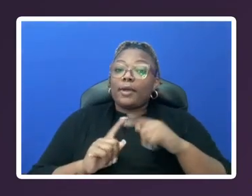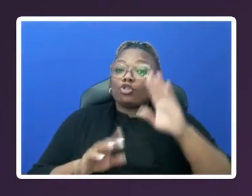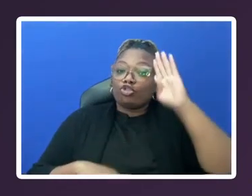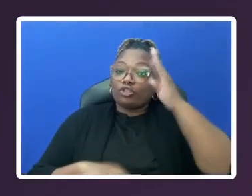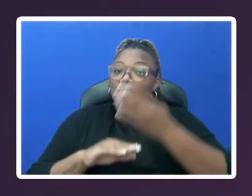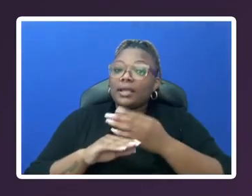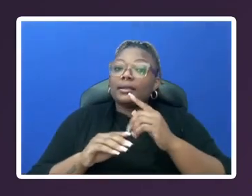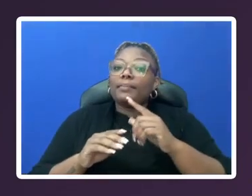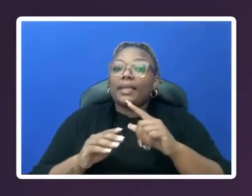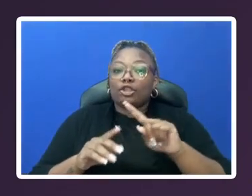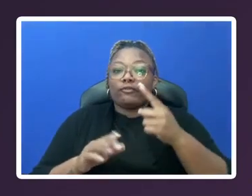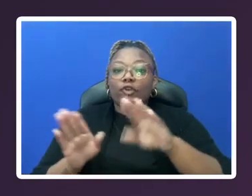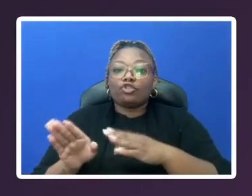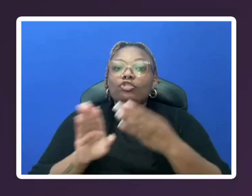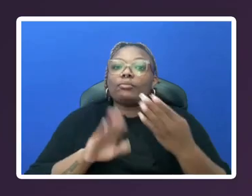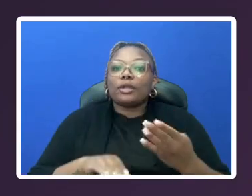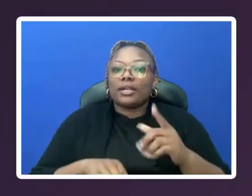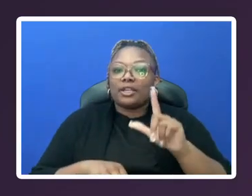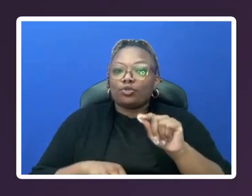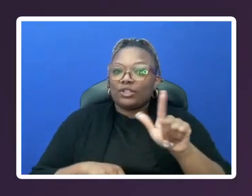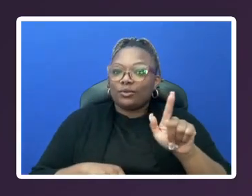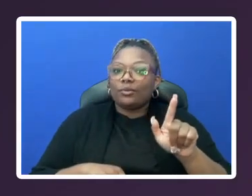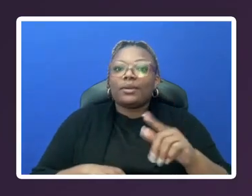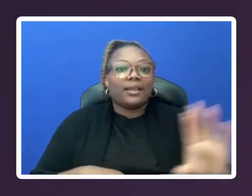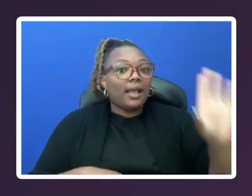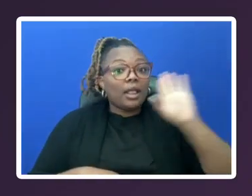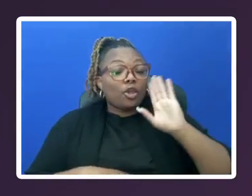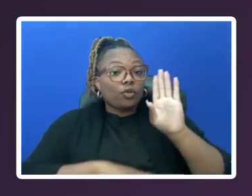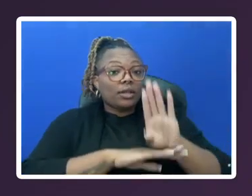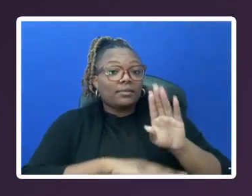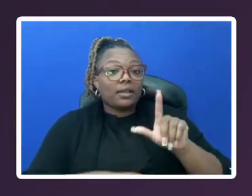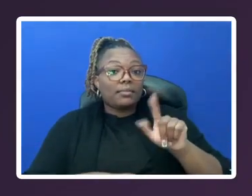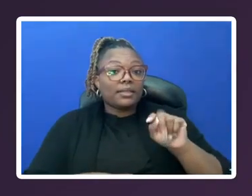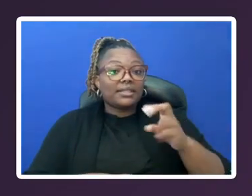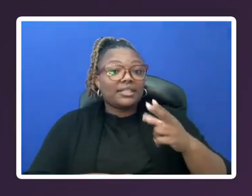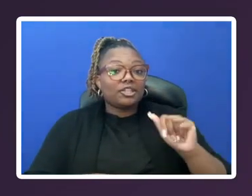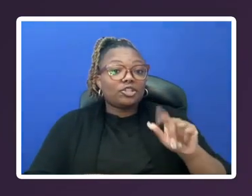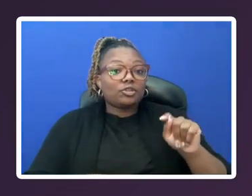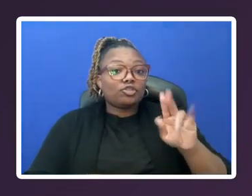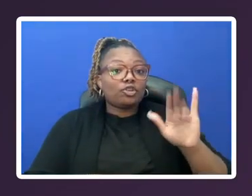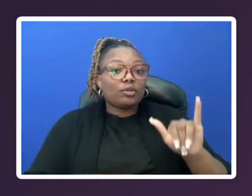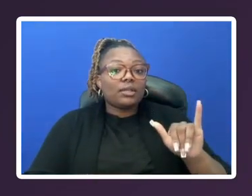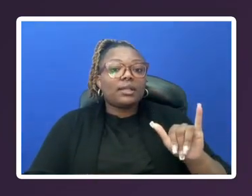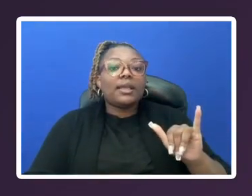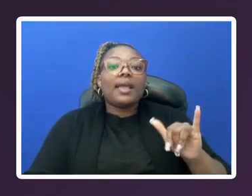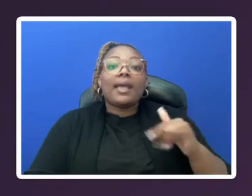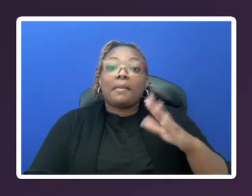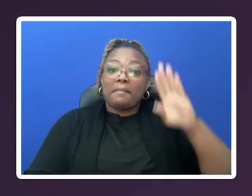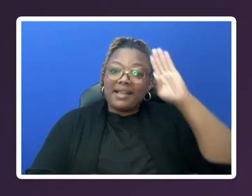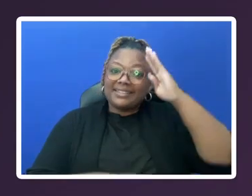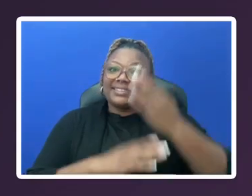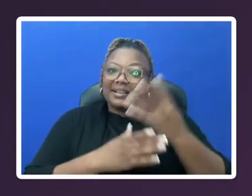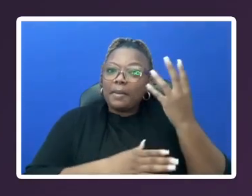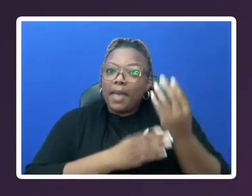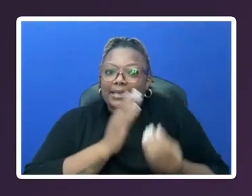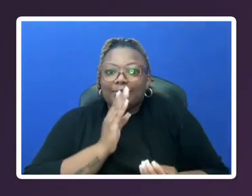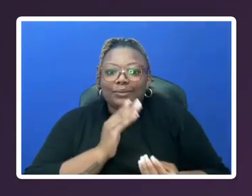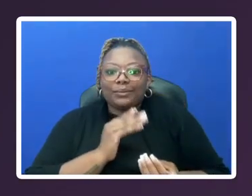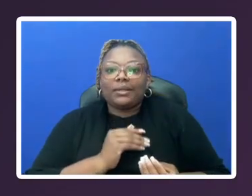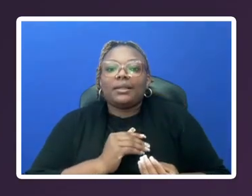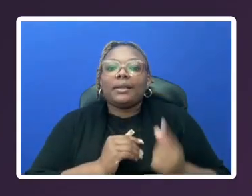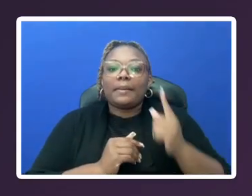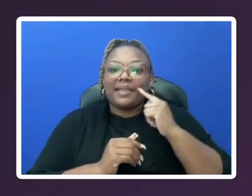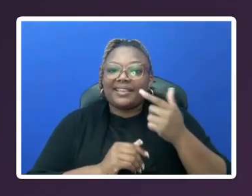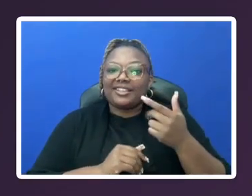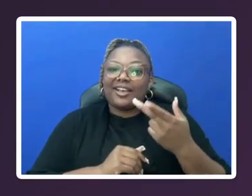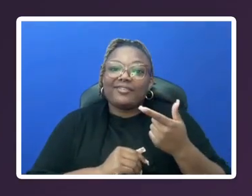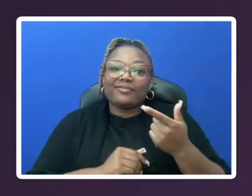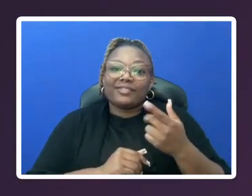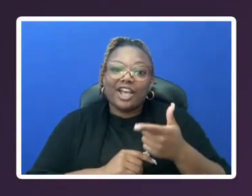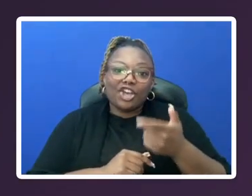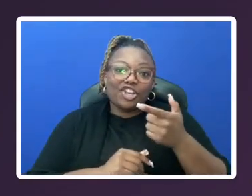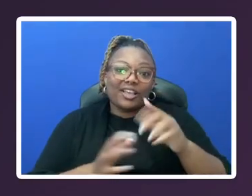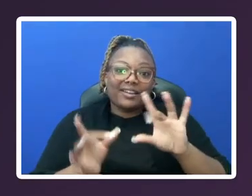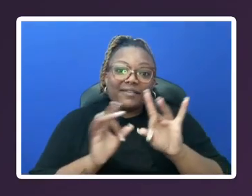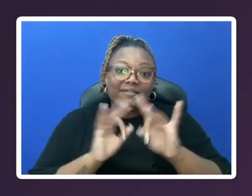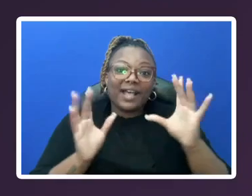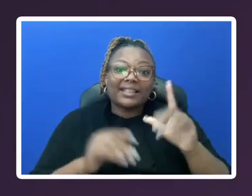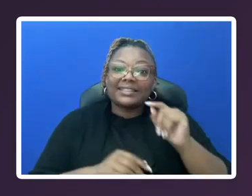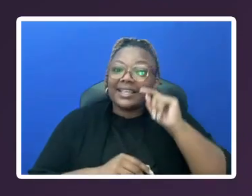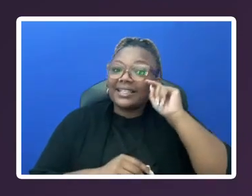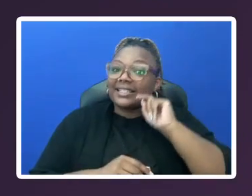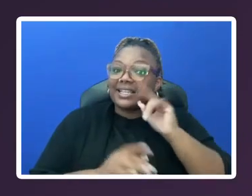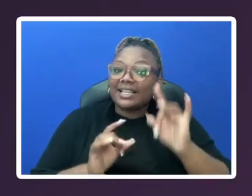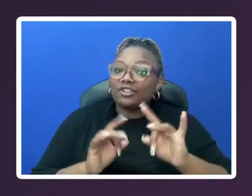I m Leticia Tony. After losing my son due to gun violence, teenage violence, in 2023 I have